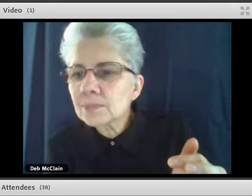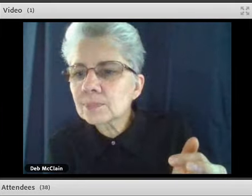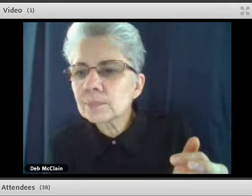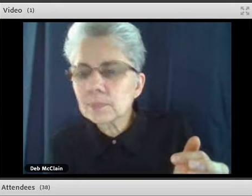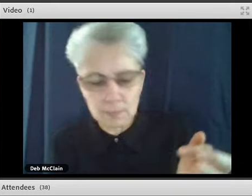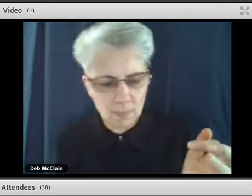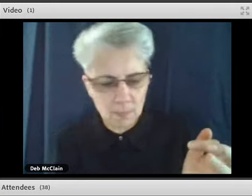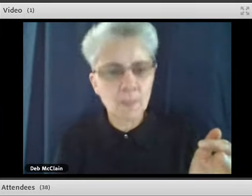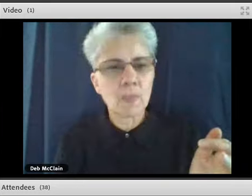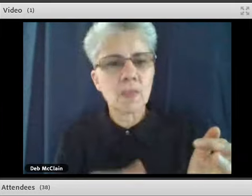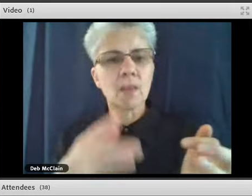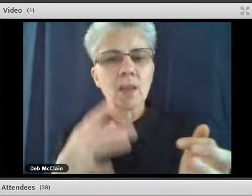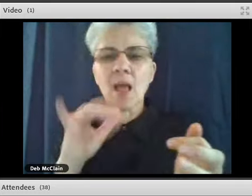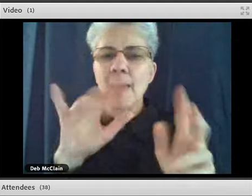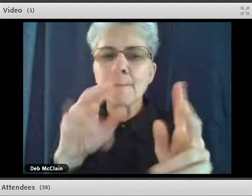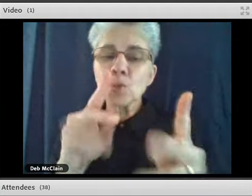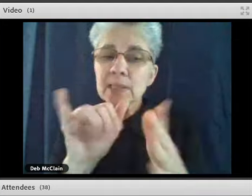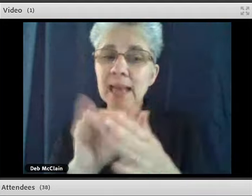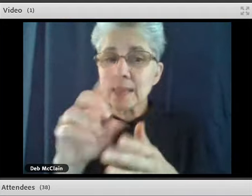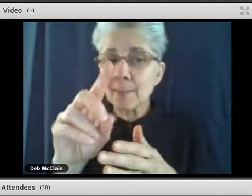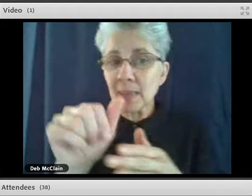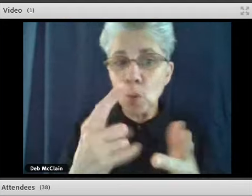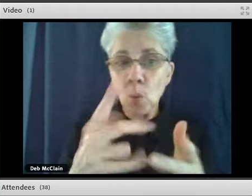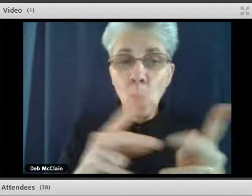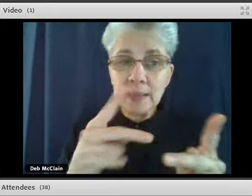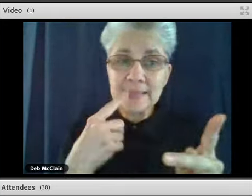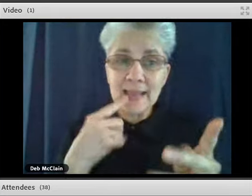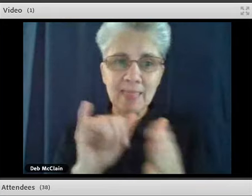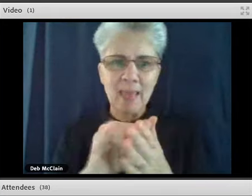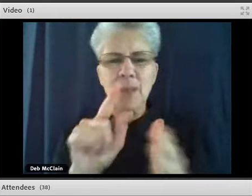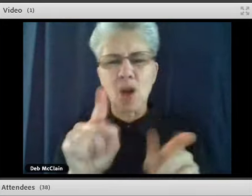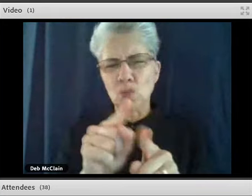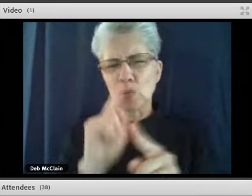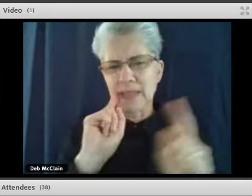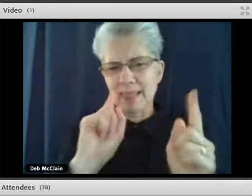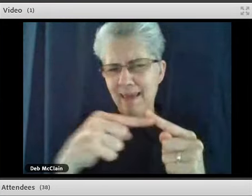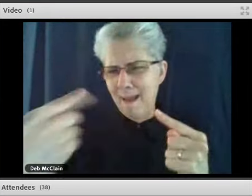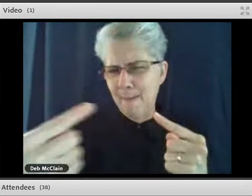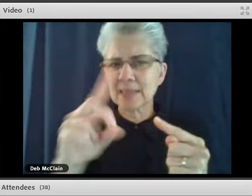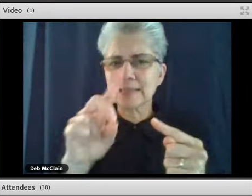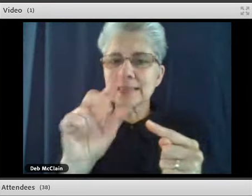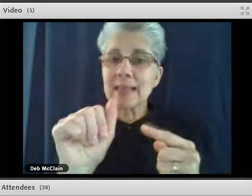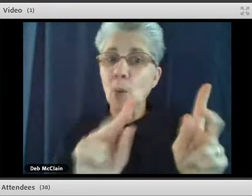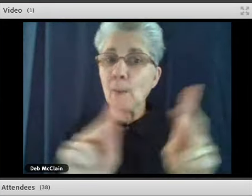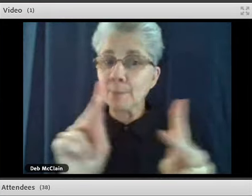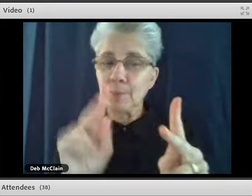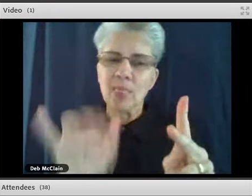"This person..." That's what you want to say. But I actually see the opposite -- "disabled people."